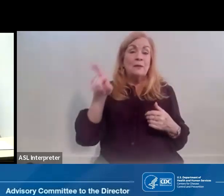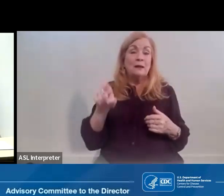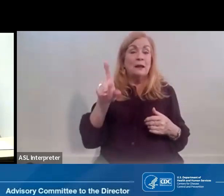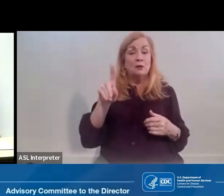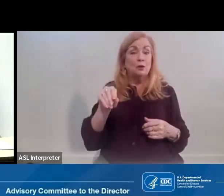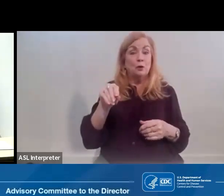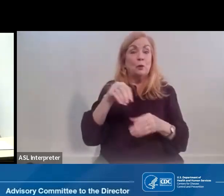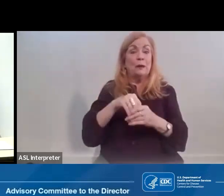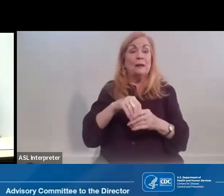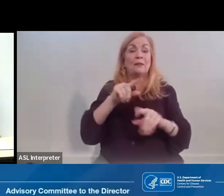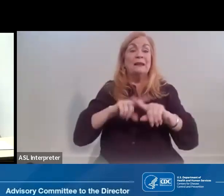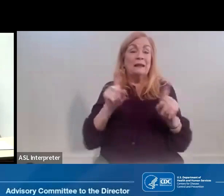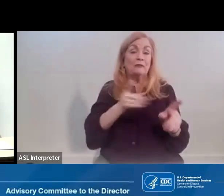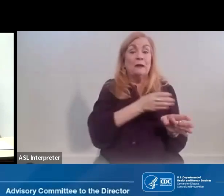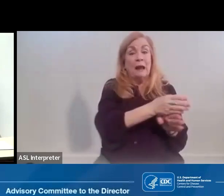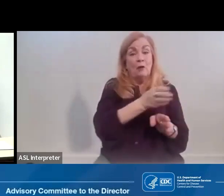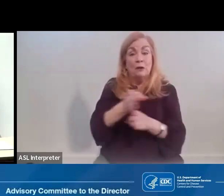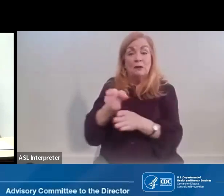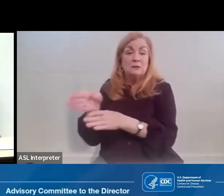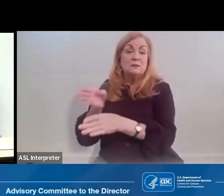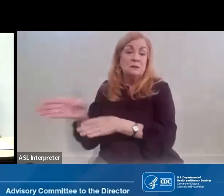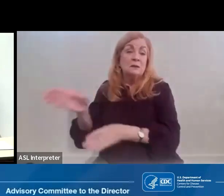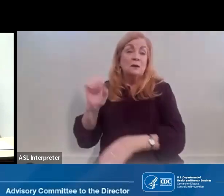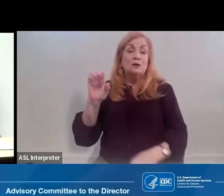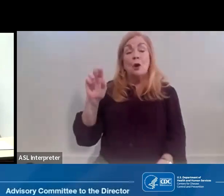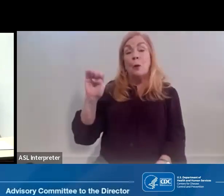So Mandy for sure is the one person.